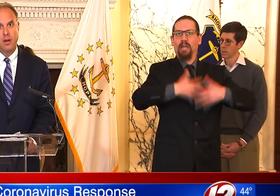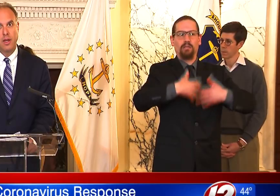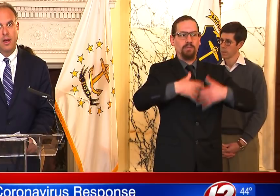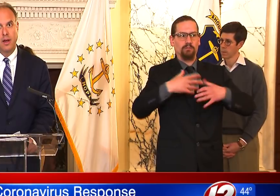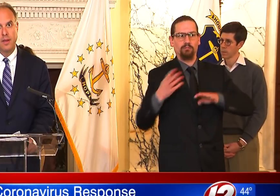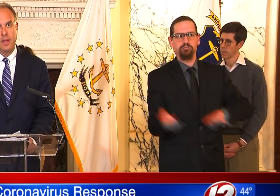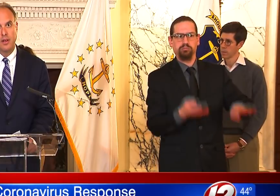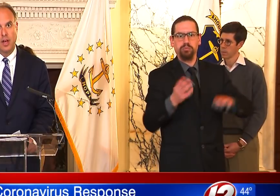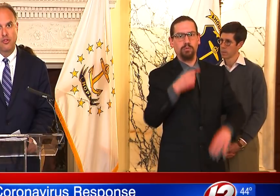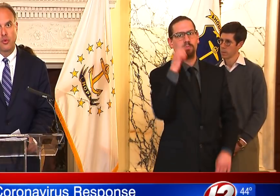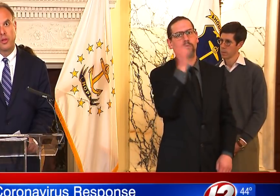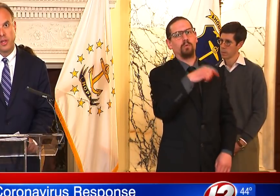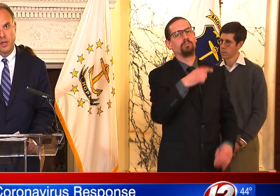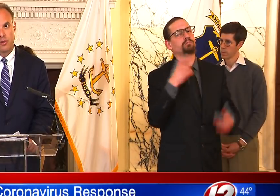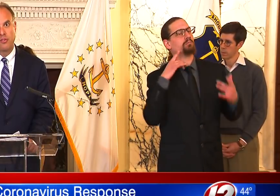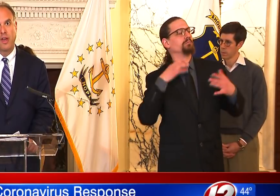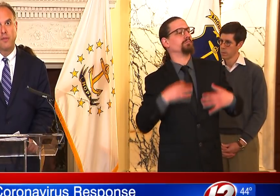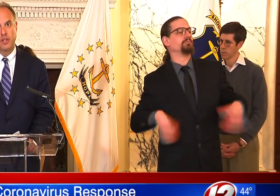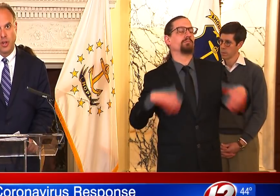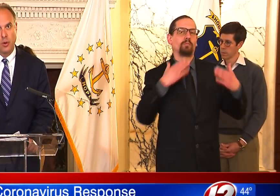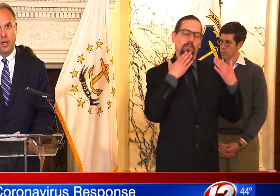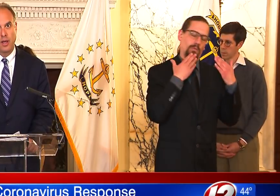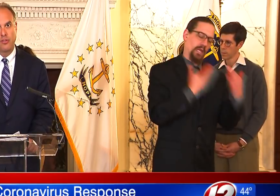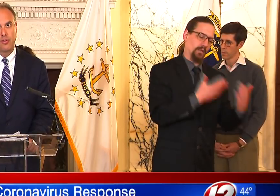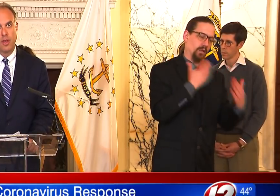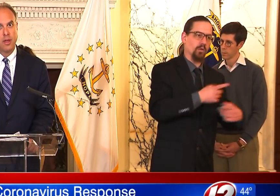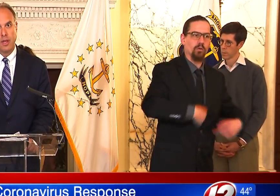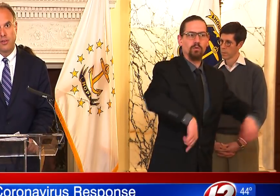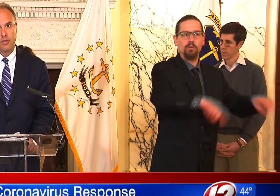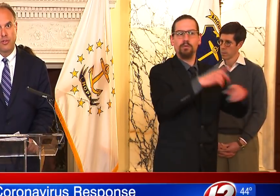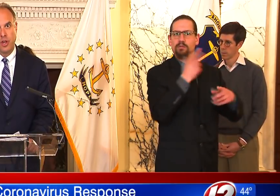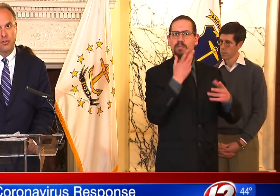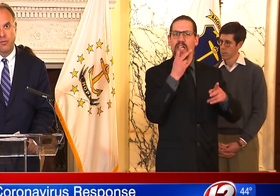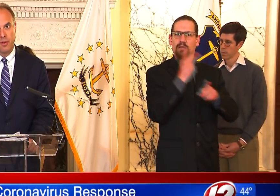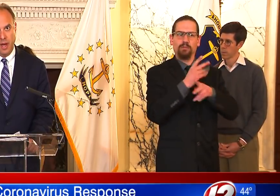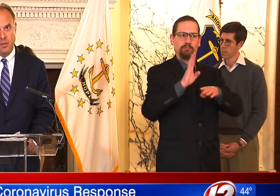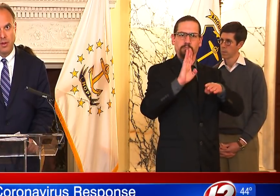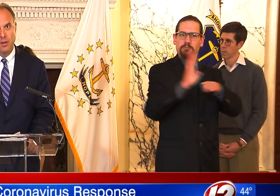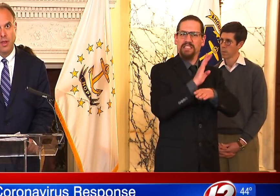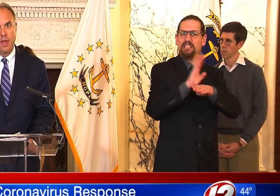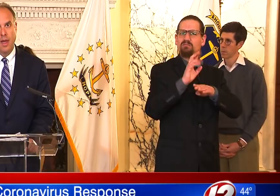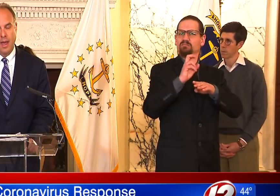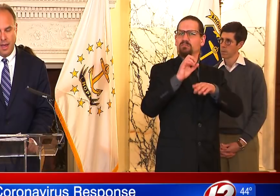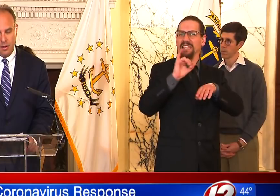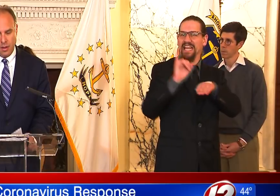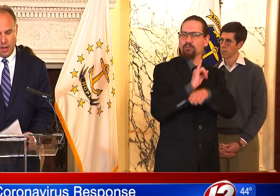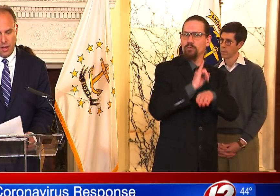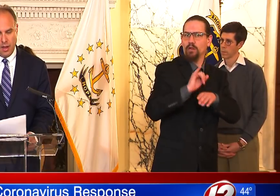MANUFACTURERS. YOU HAVE BEEN INCREDIBLE.